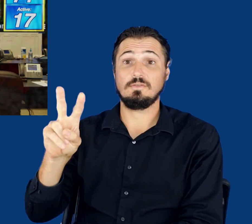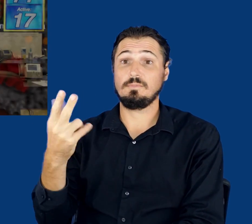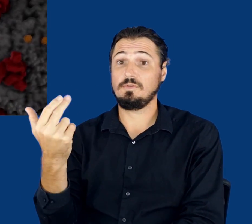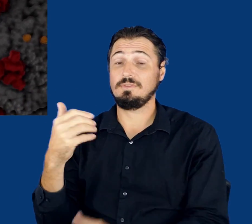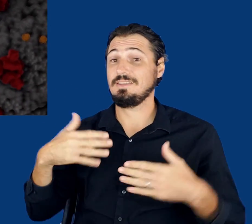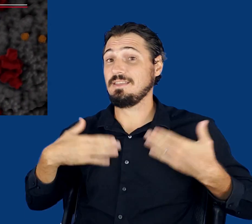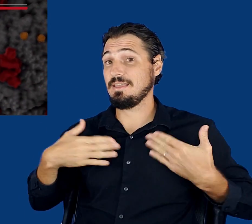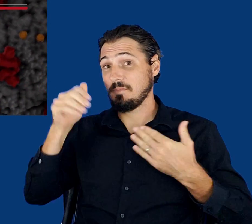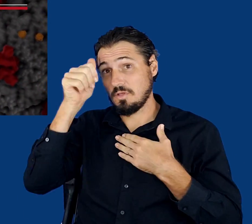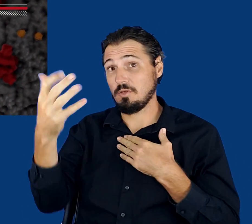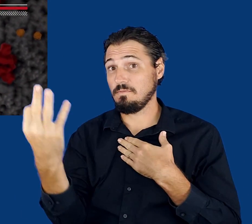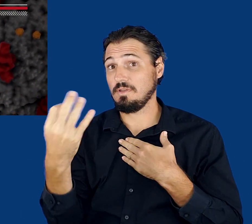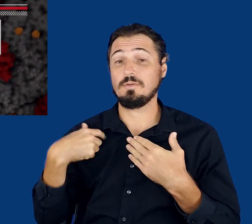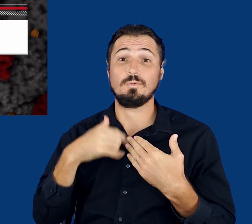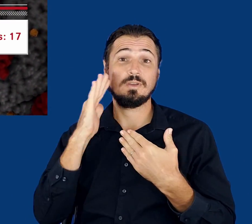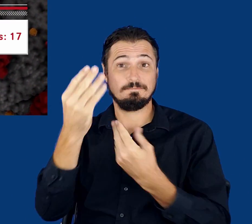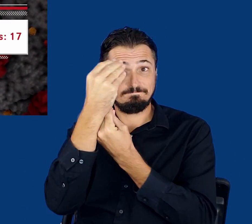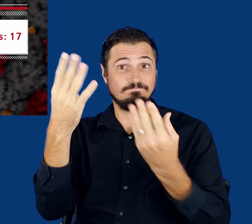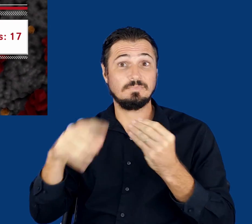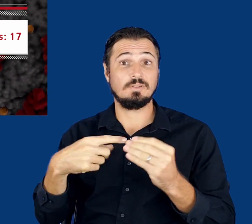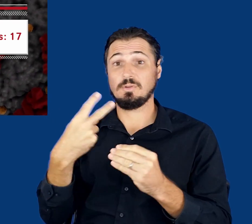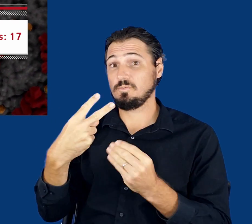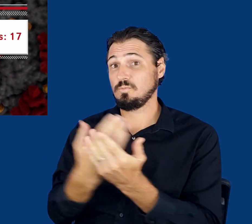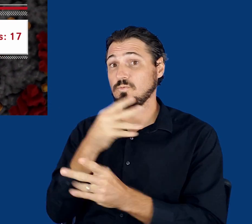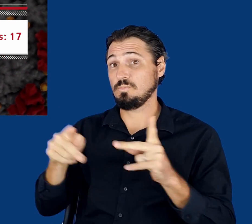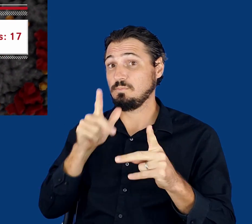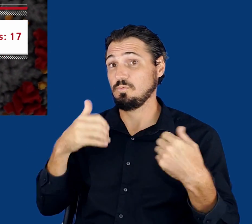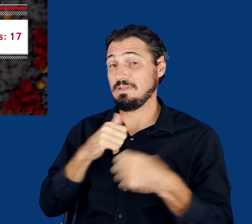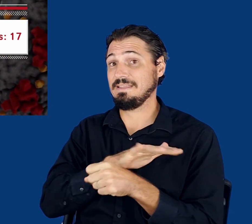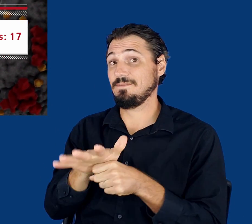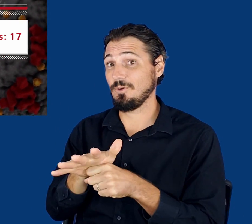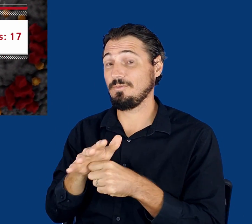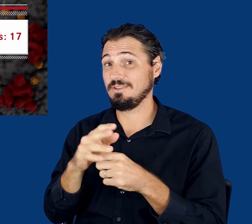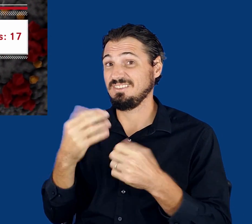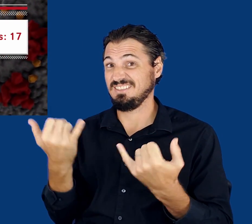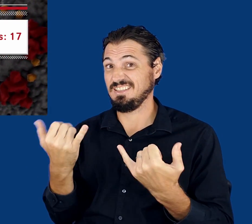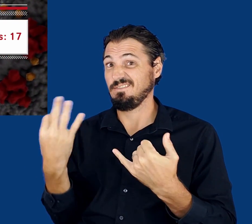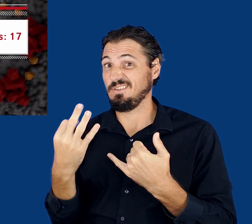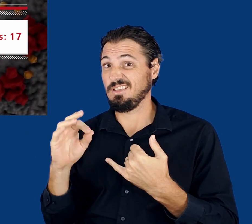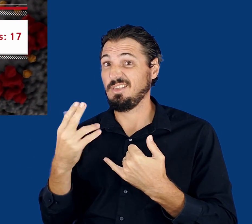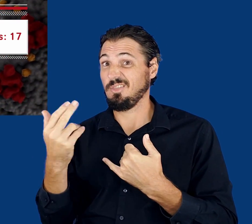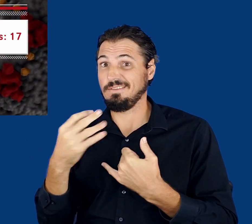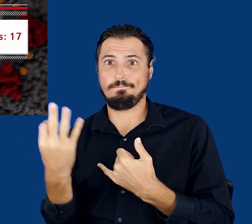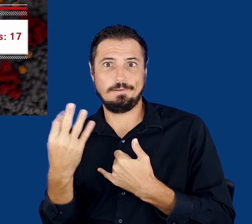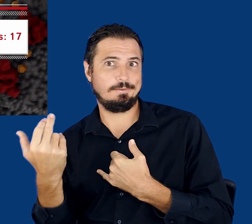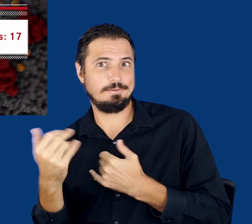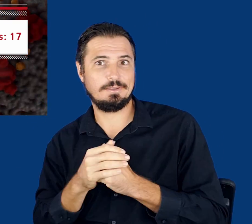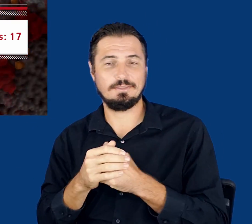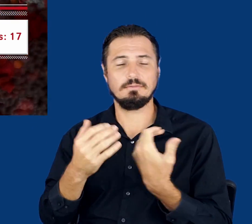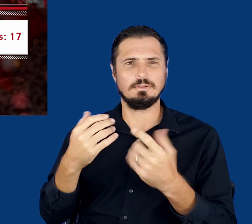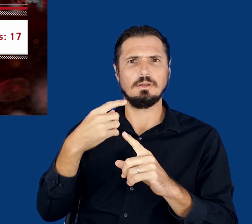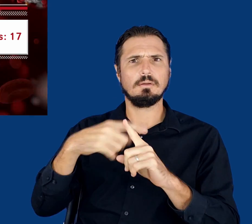We are reporting 2 new cases today, Friday, November 13, in addition to several cases reported throughout the week